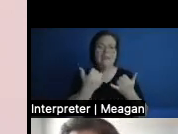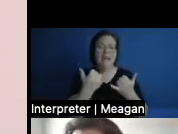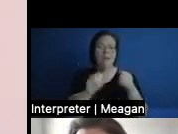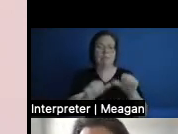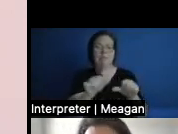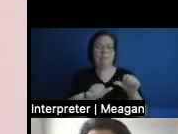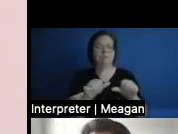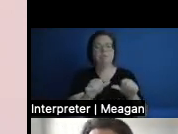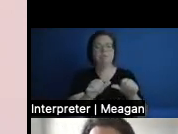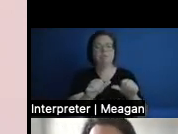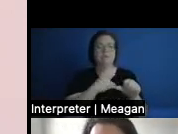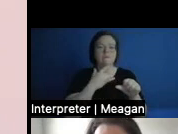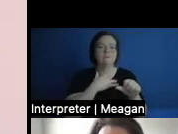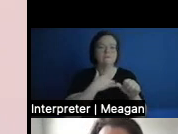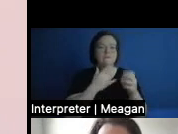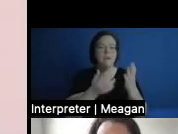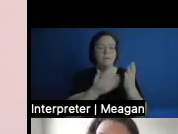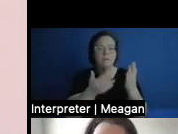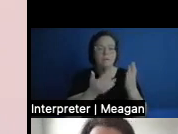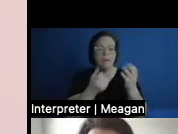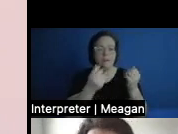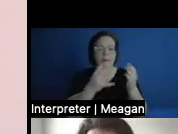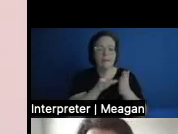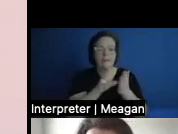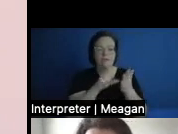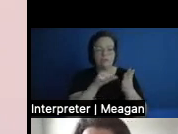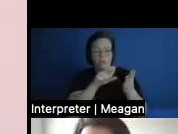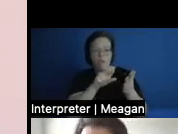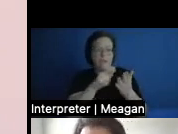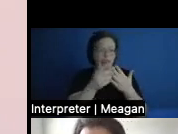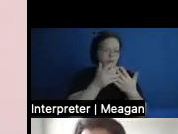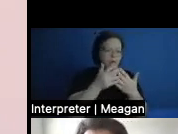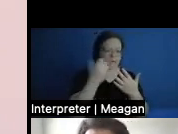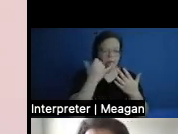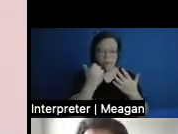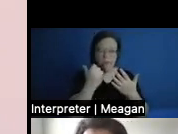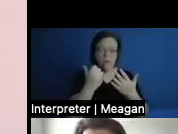Feel the thread count of the pages note whether they are grayed or yellowed. Different types of